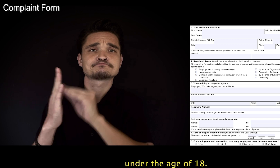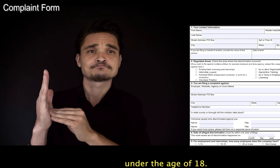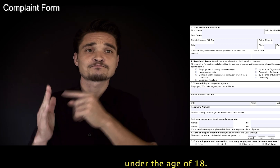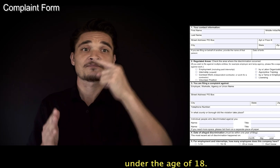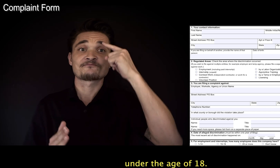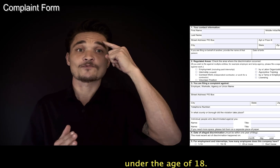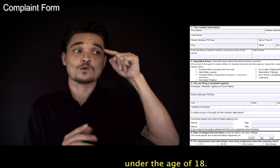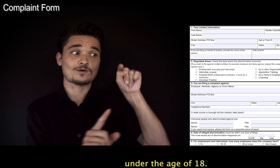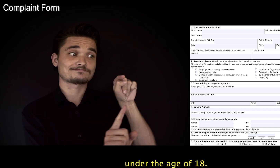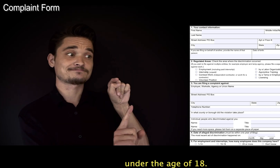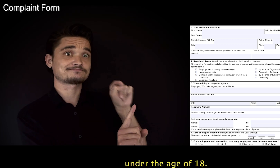under the age of 18.